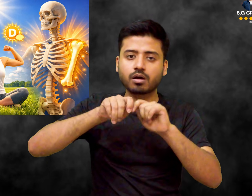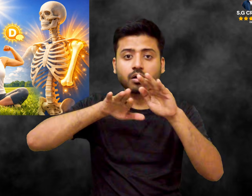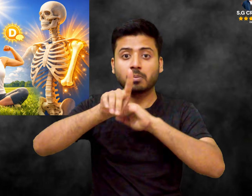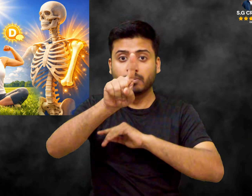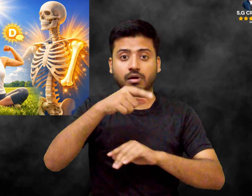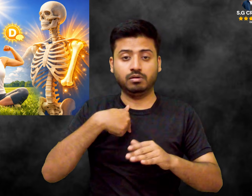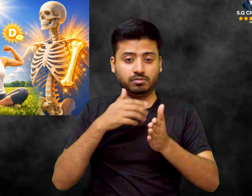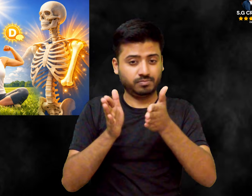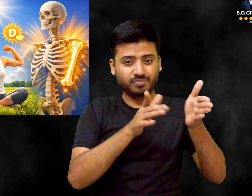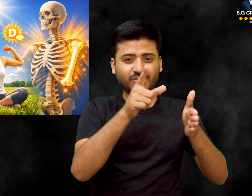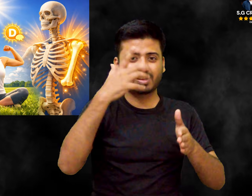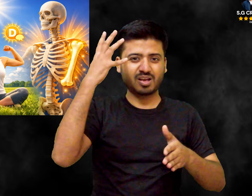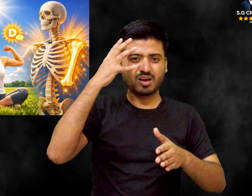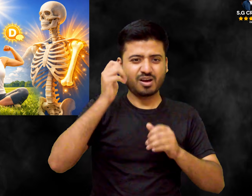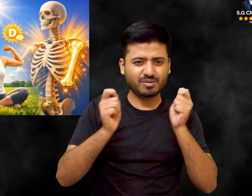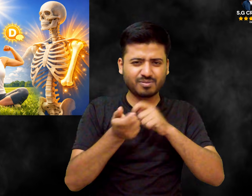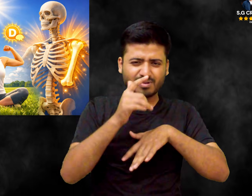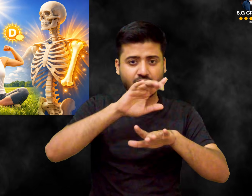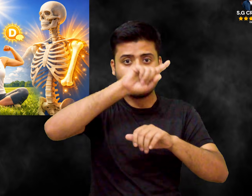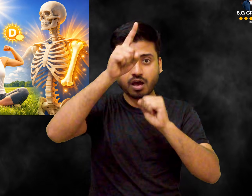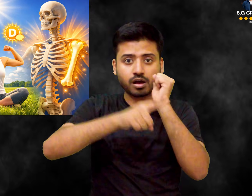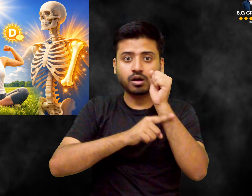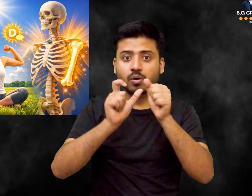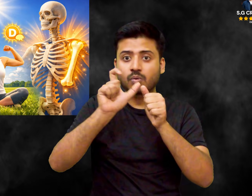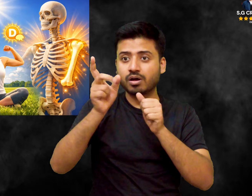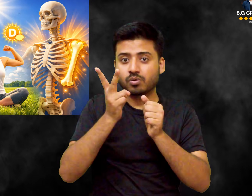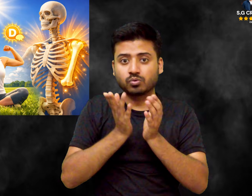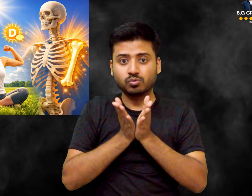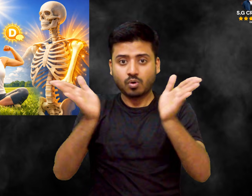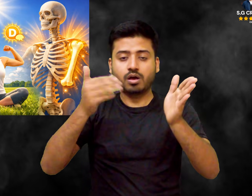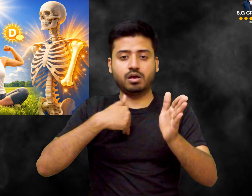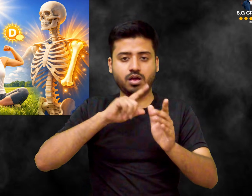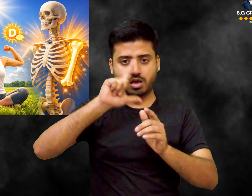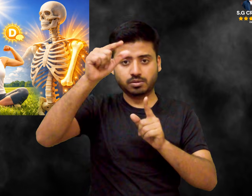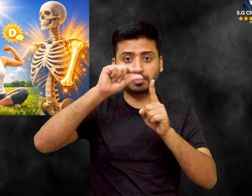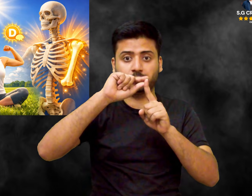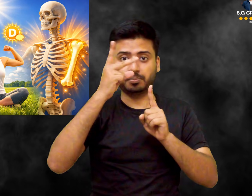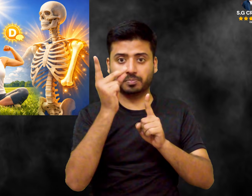30 minutes of exposure, a few times a week, is often enough for those with lighter skin.